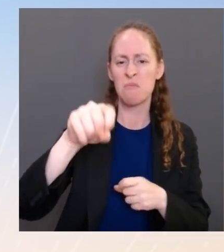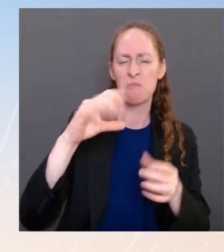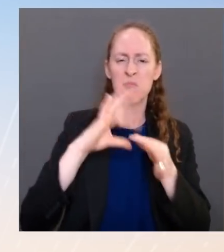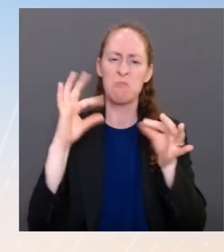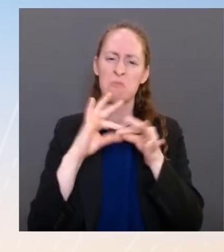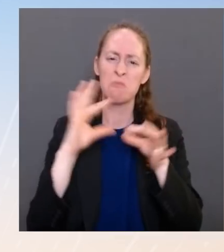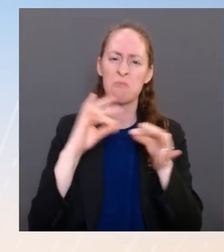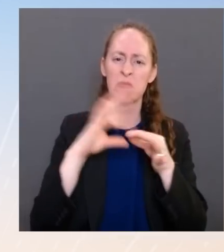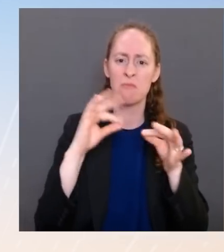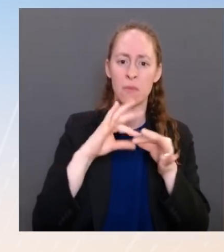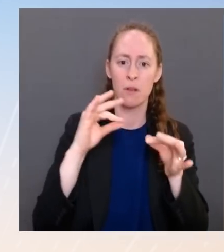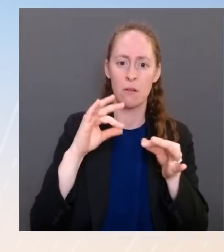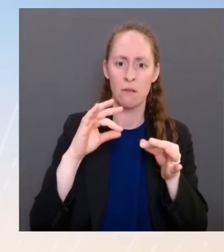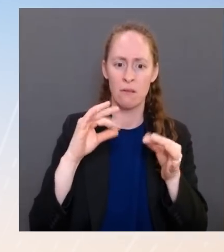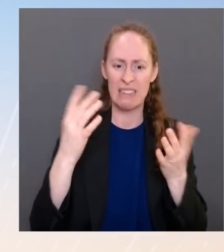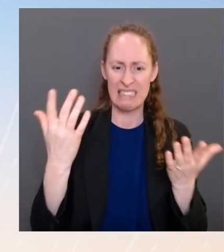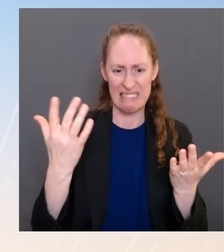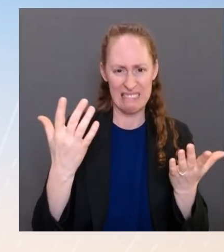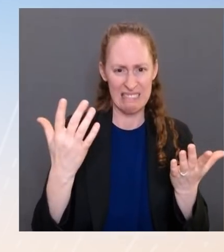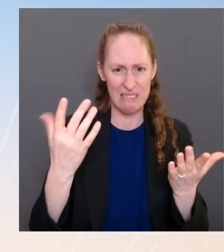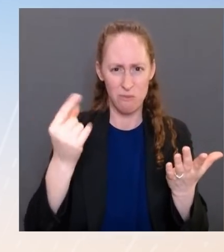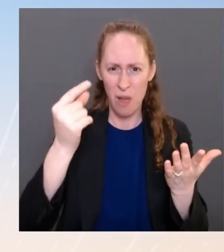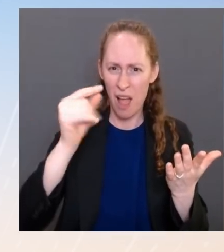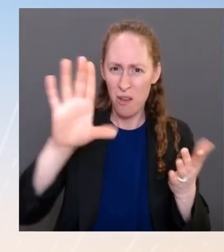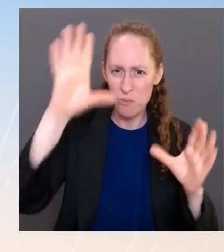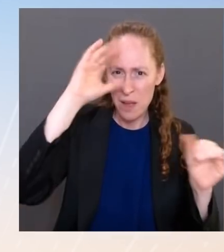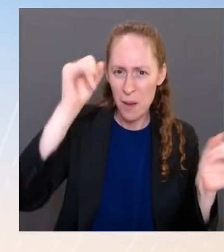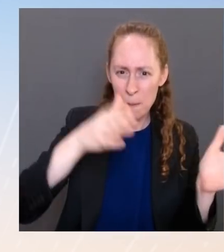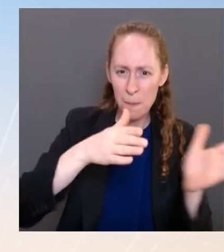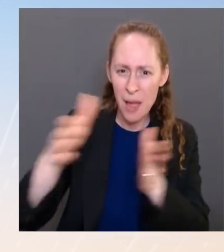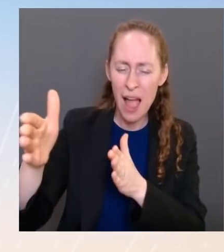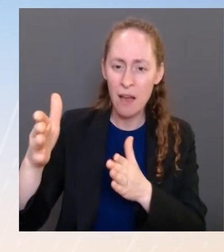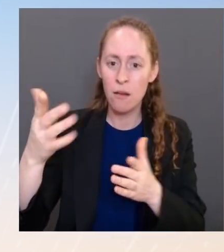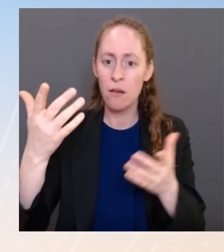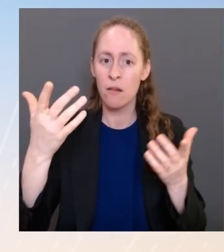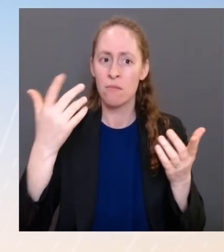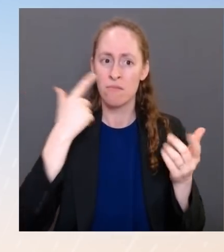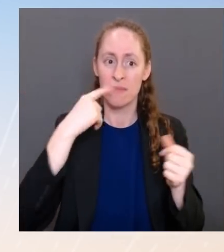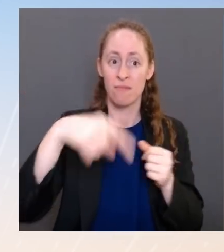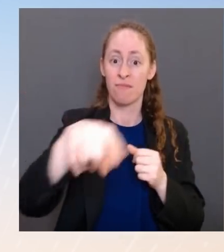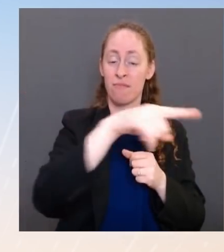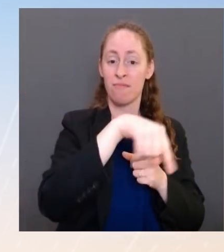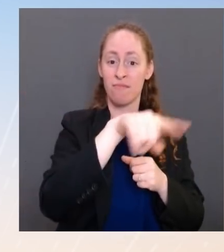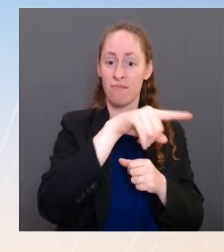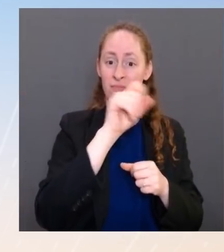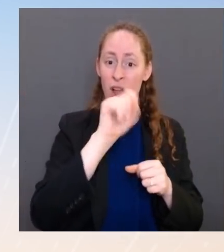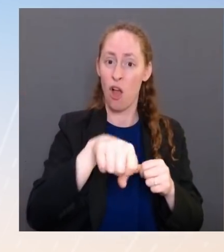this November could impact their ability to have their vote counted two Novembers hence?